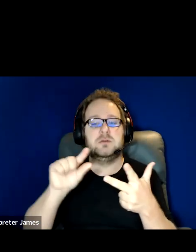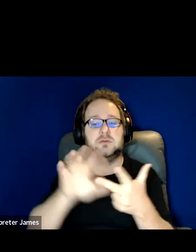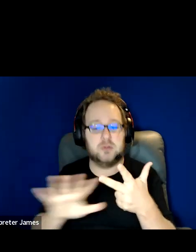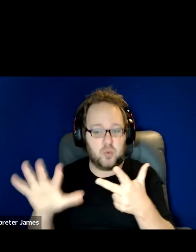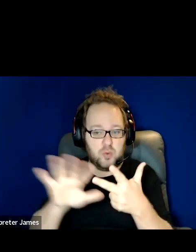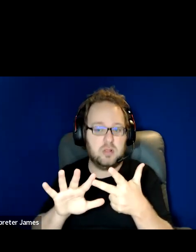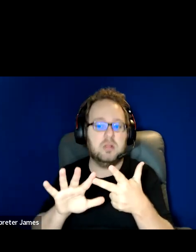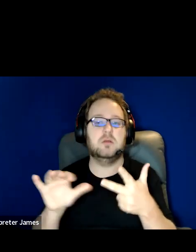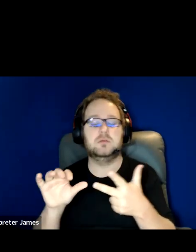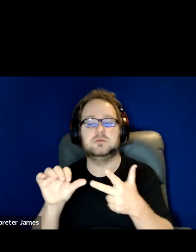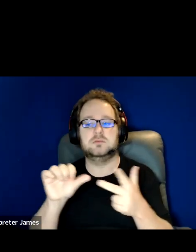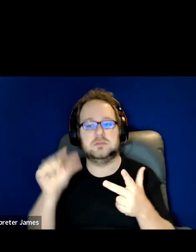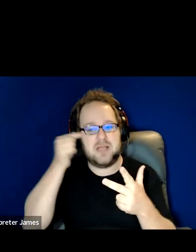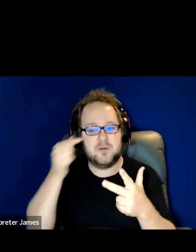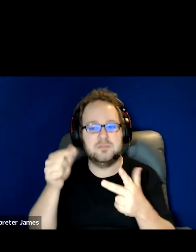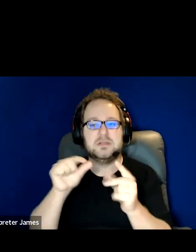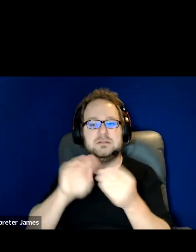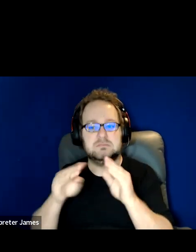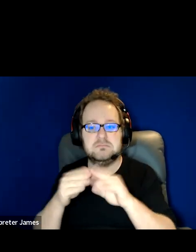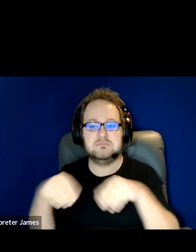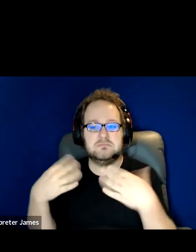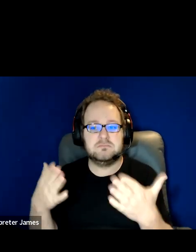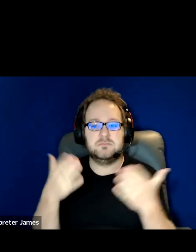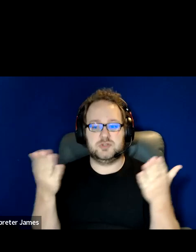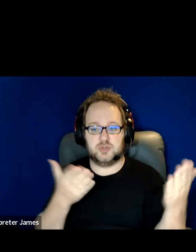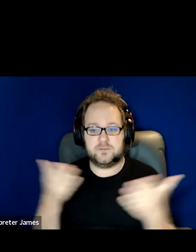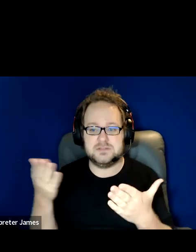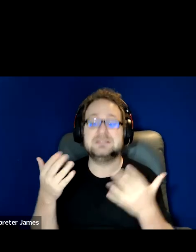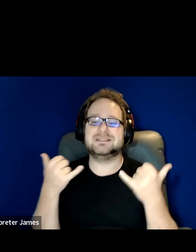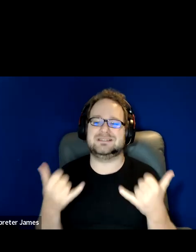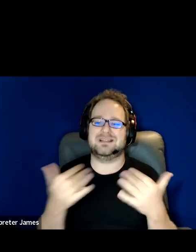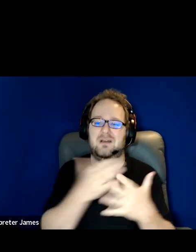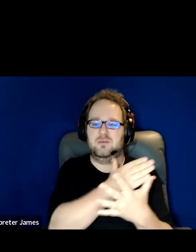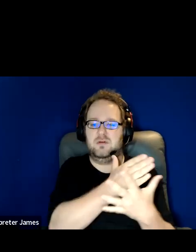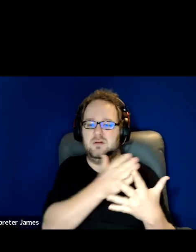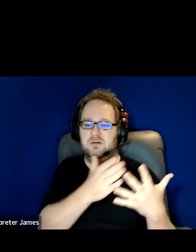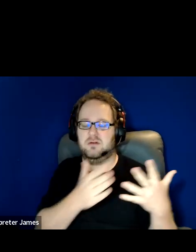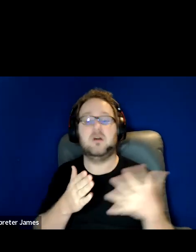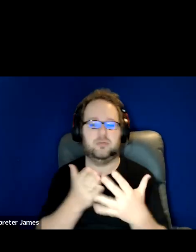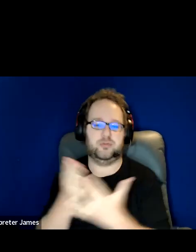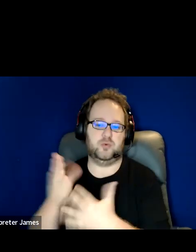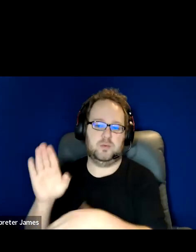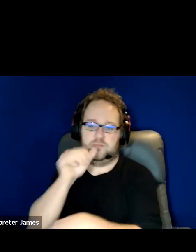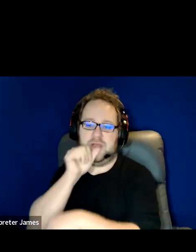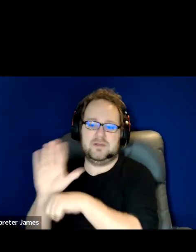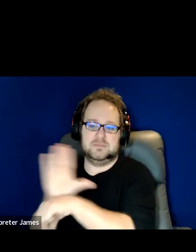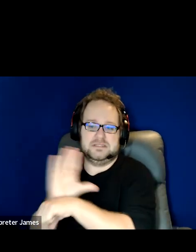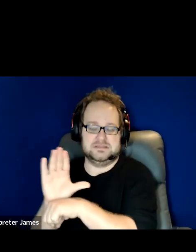This year the vaccine, particularly COVID. Is working its way through commercial channels. And we're aware that things have been bumpy.